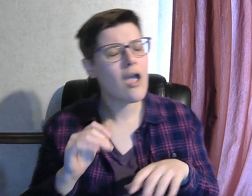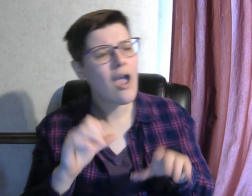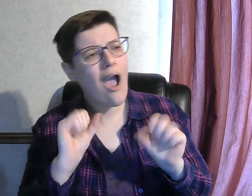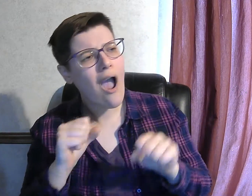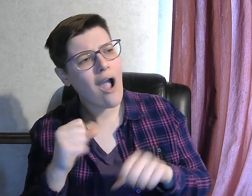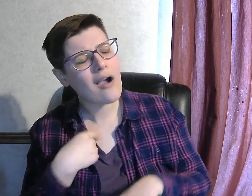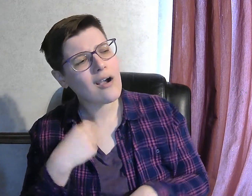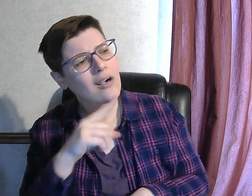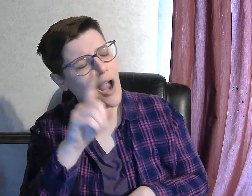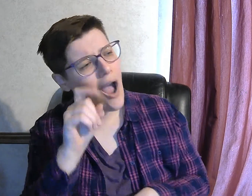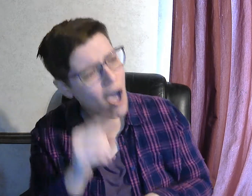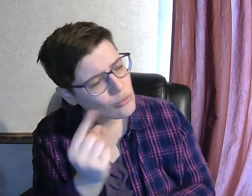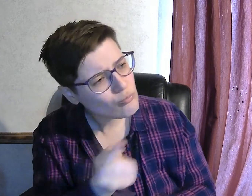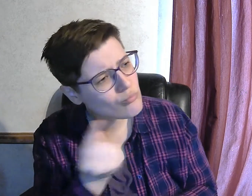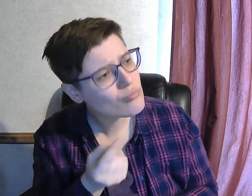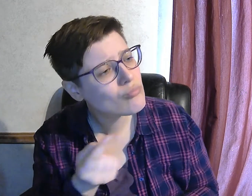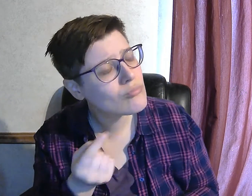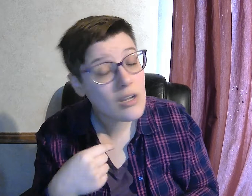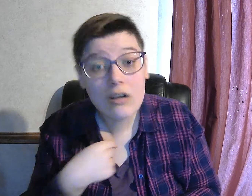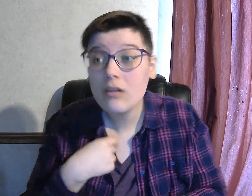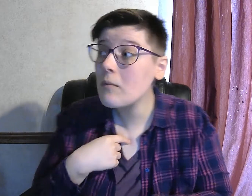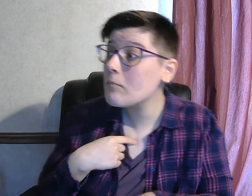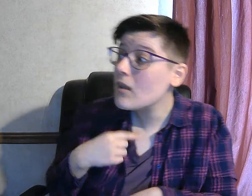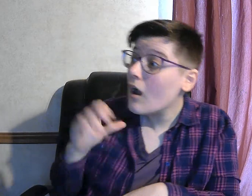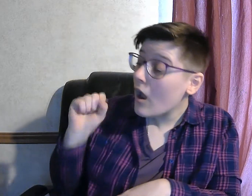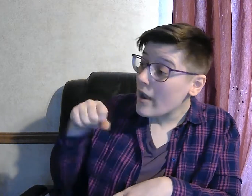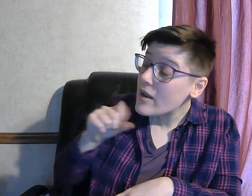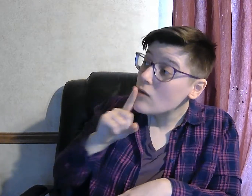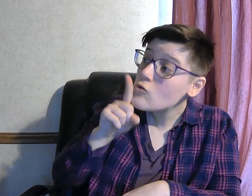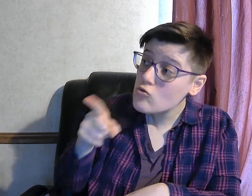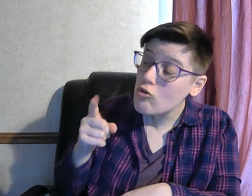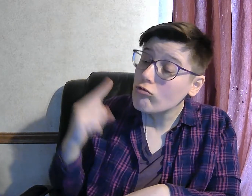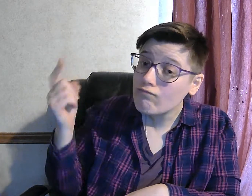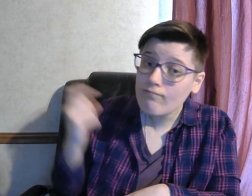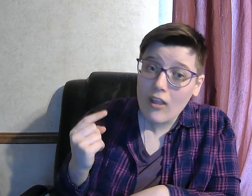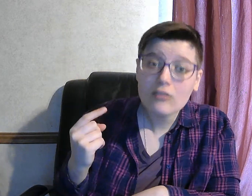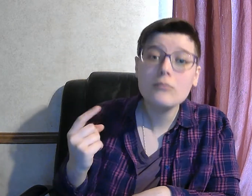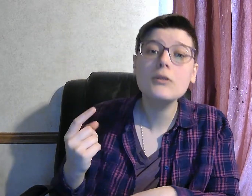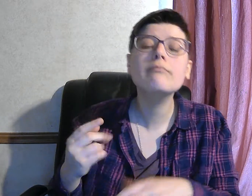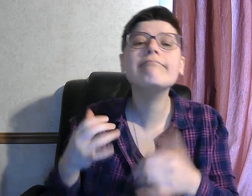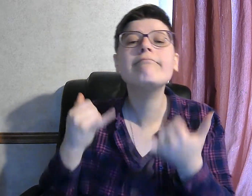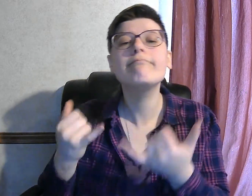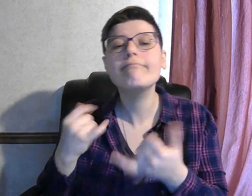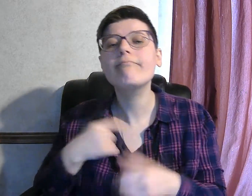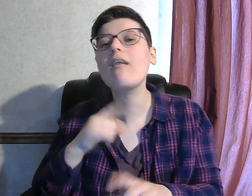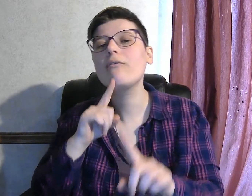contacting me like, "Hey...Can I ask you something...?" And I'm like, "Yeah, sure, ask me."